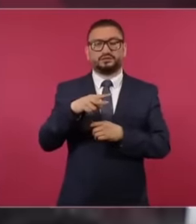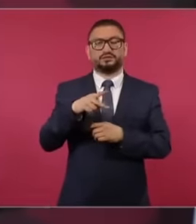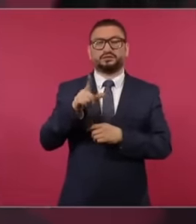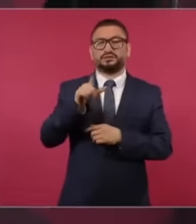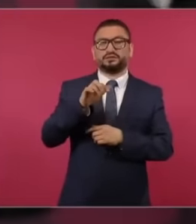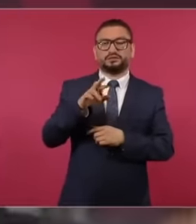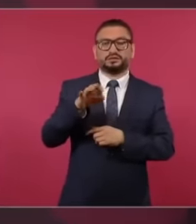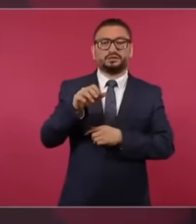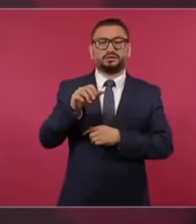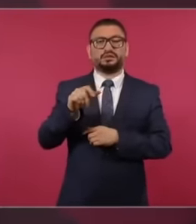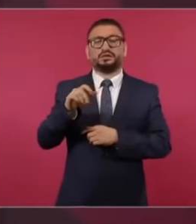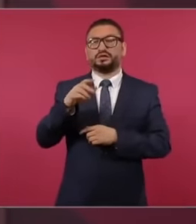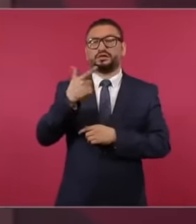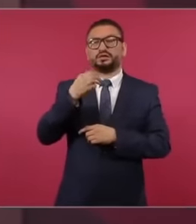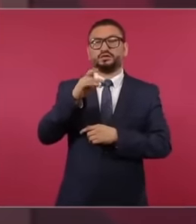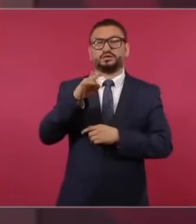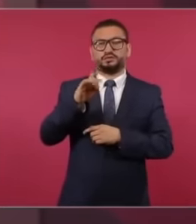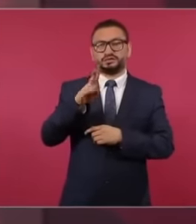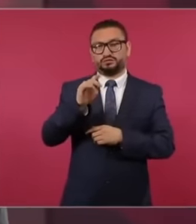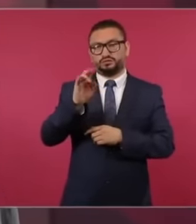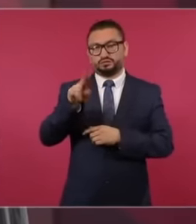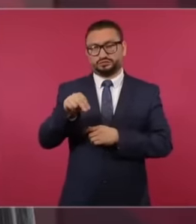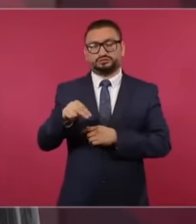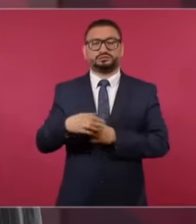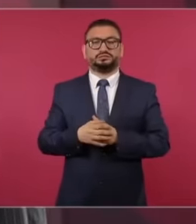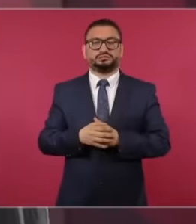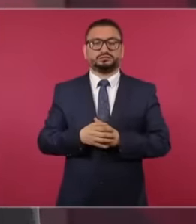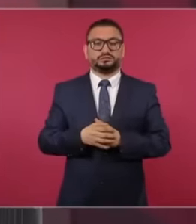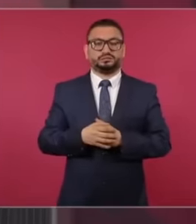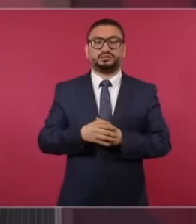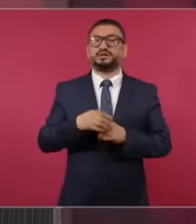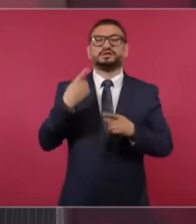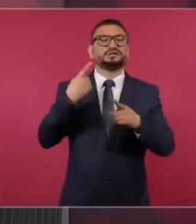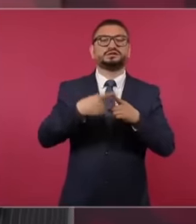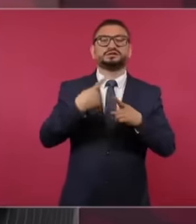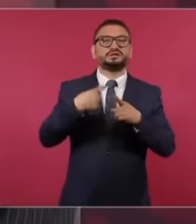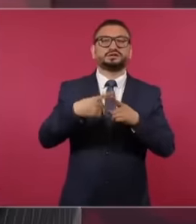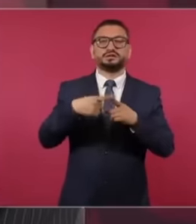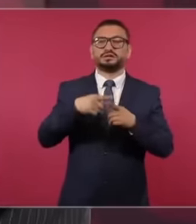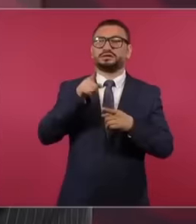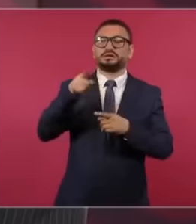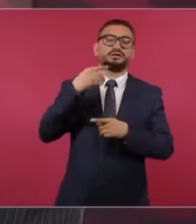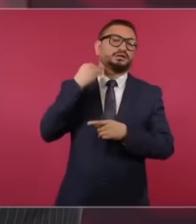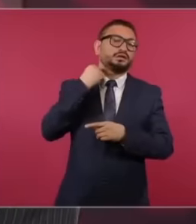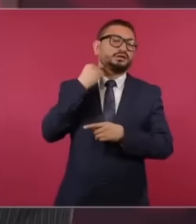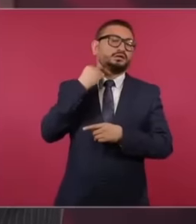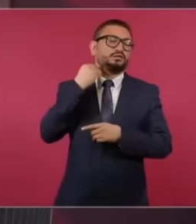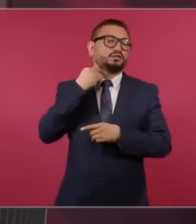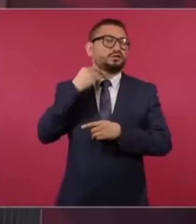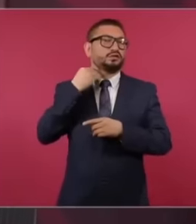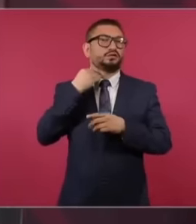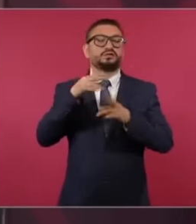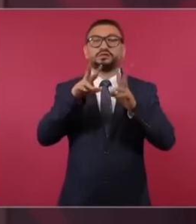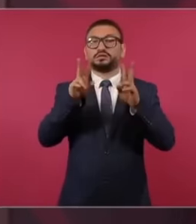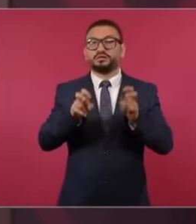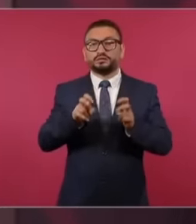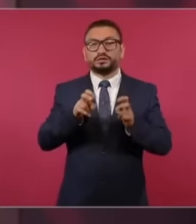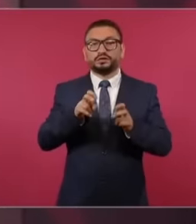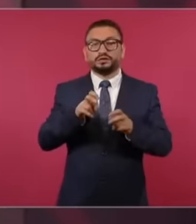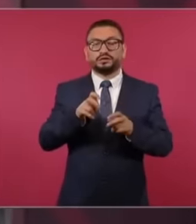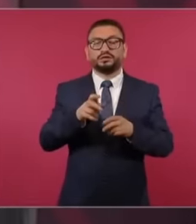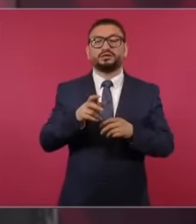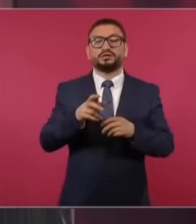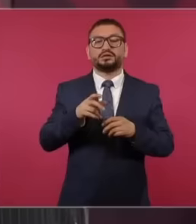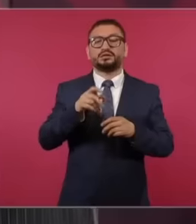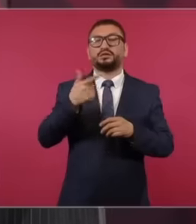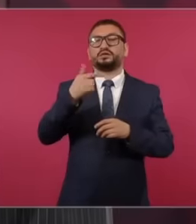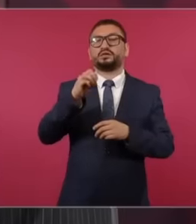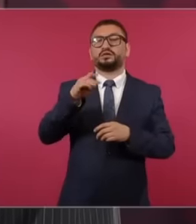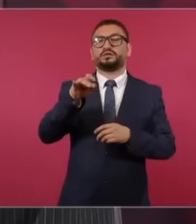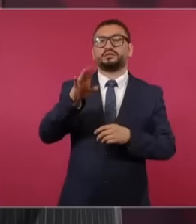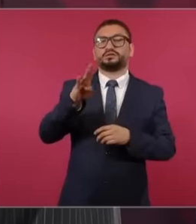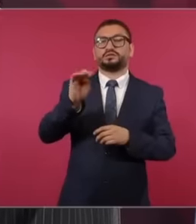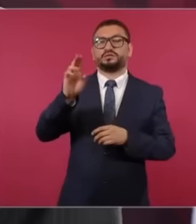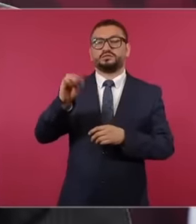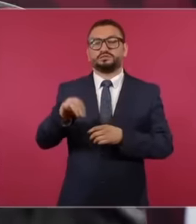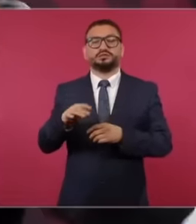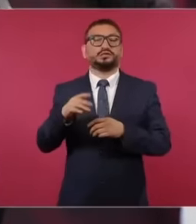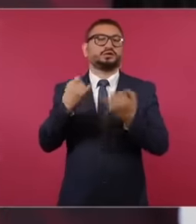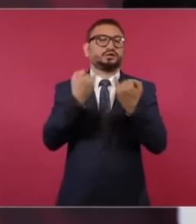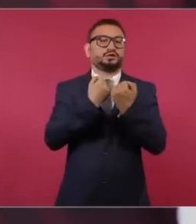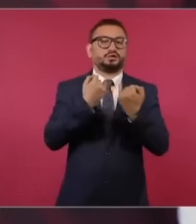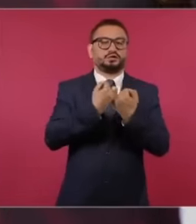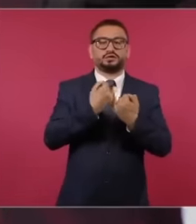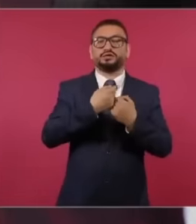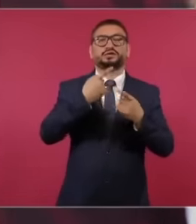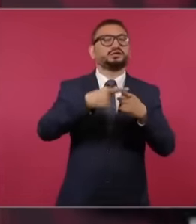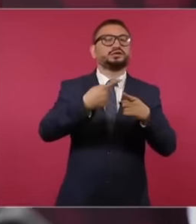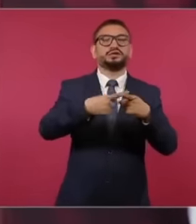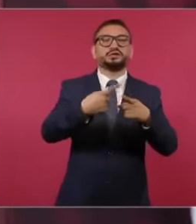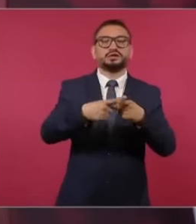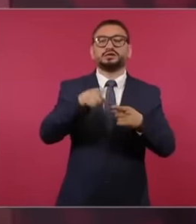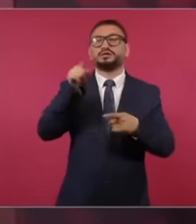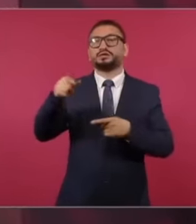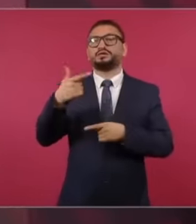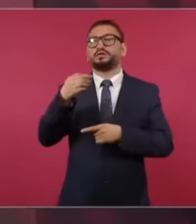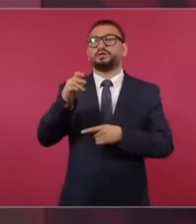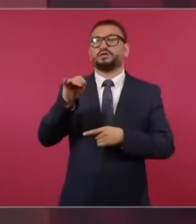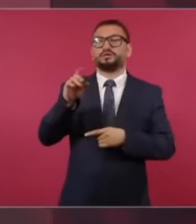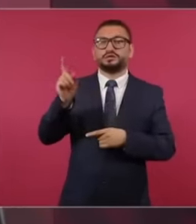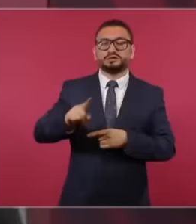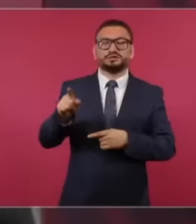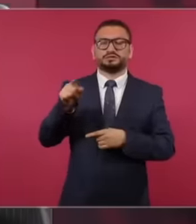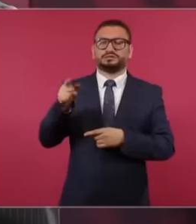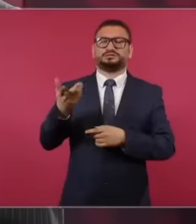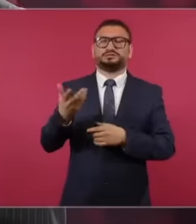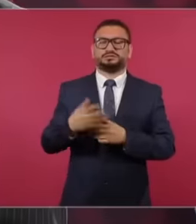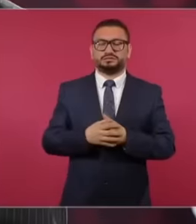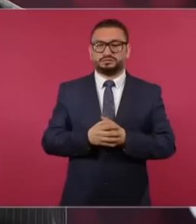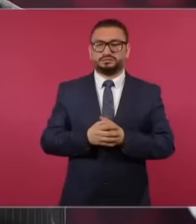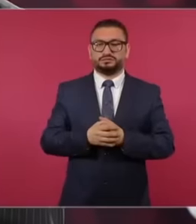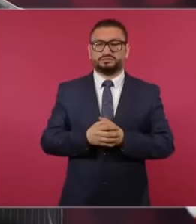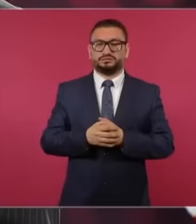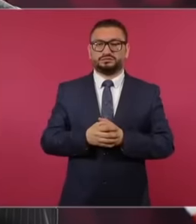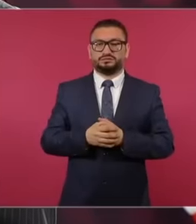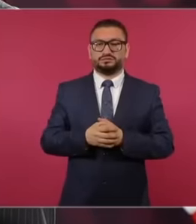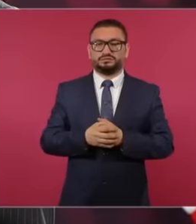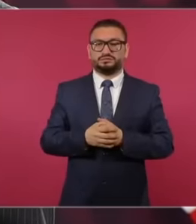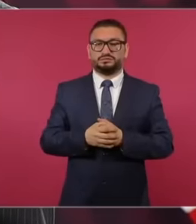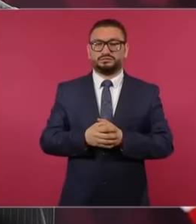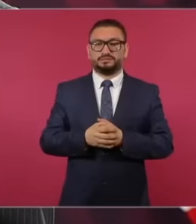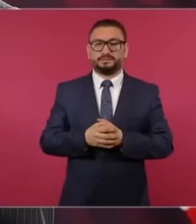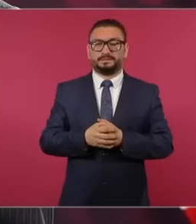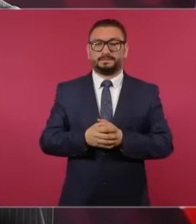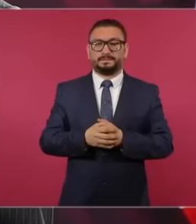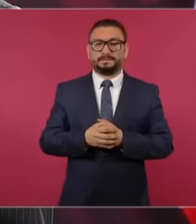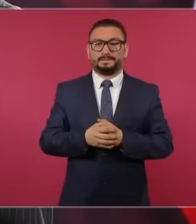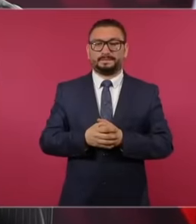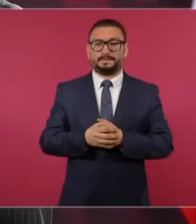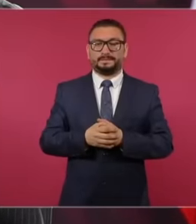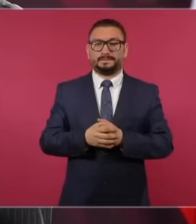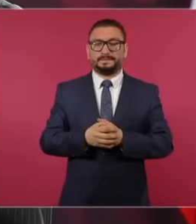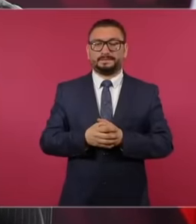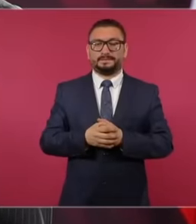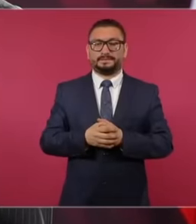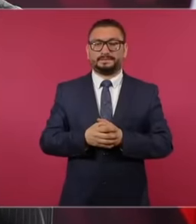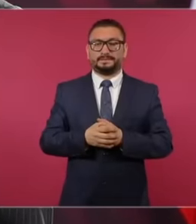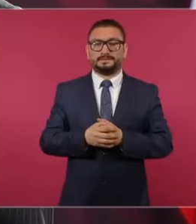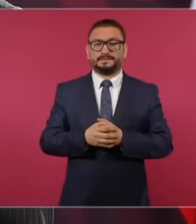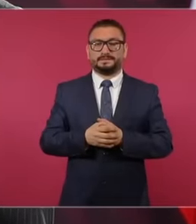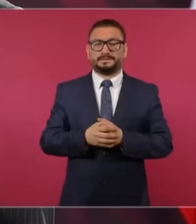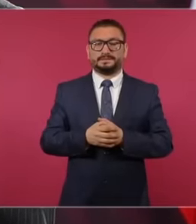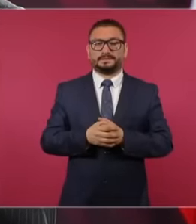this Gómez mon and who was the lawyer in this other matter Gómez mon And who is Gómez Mon